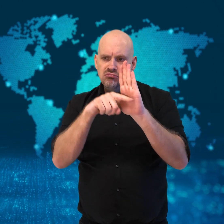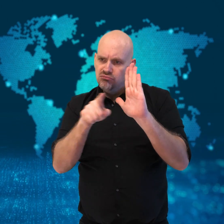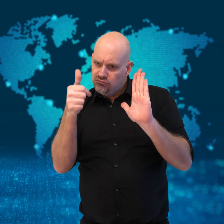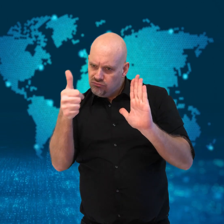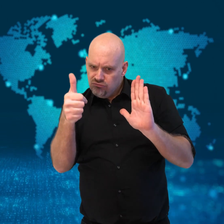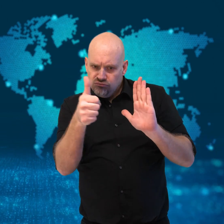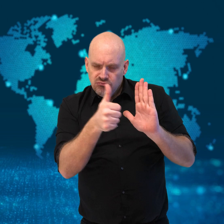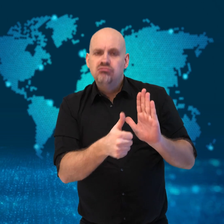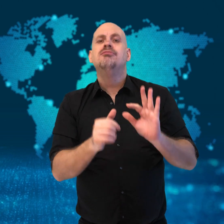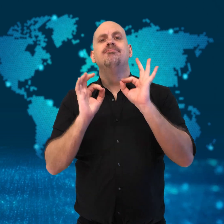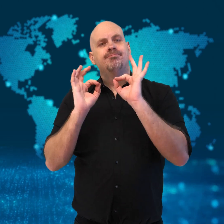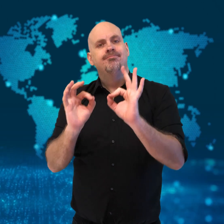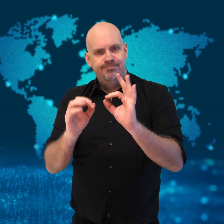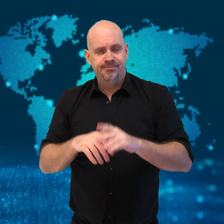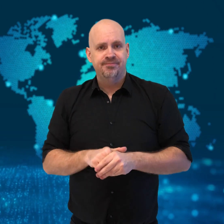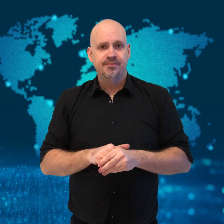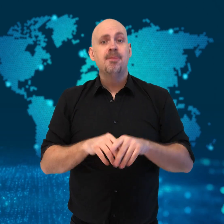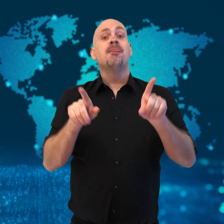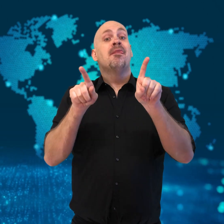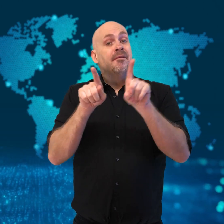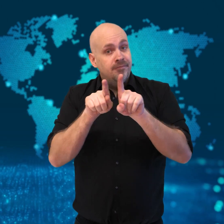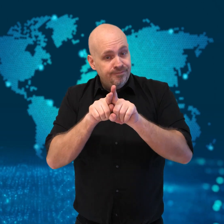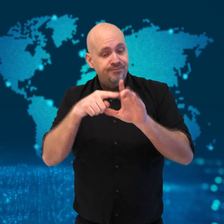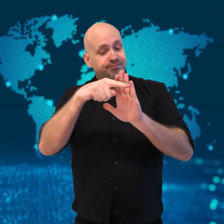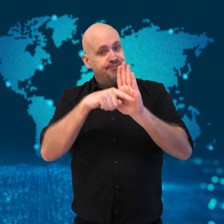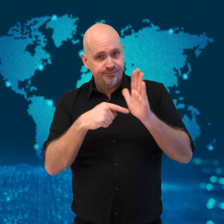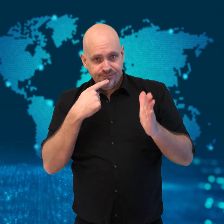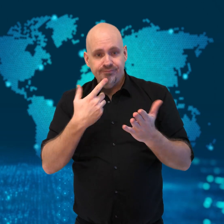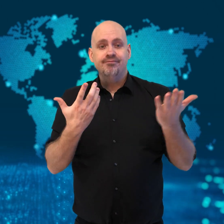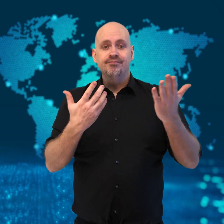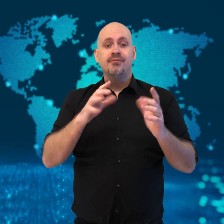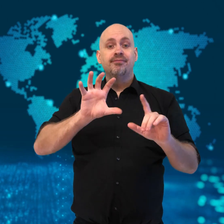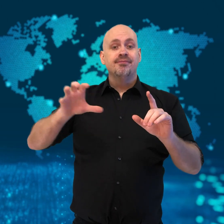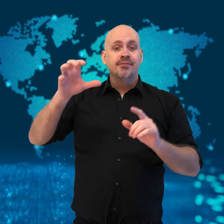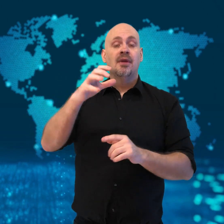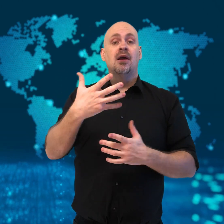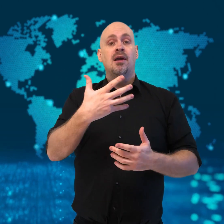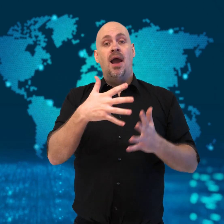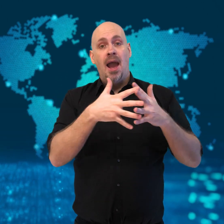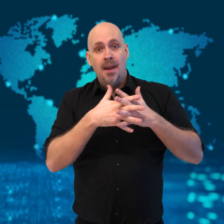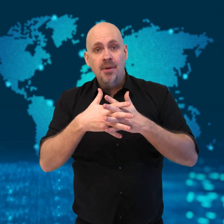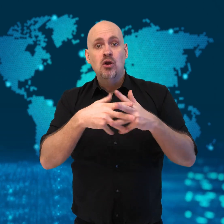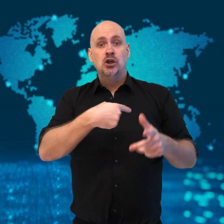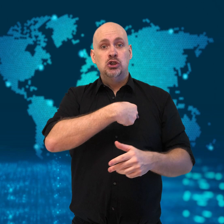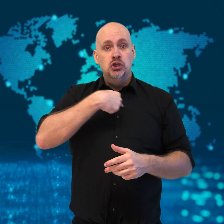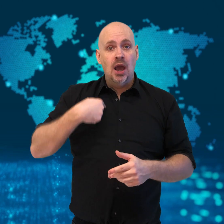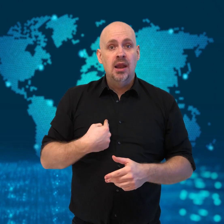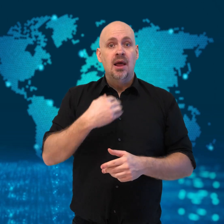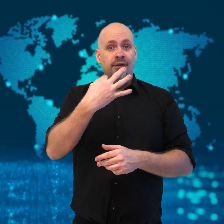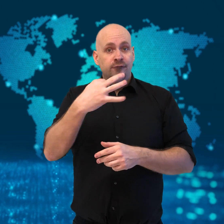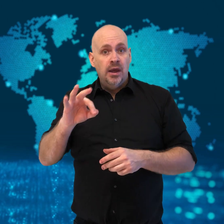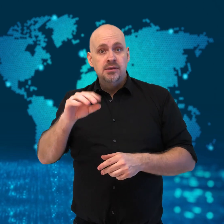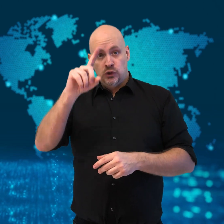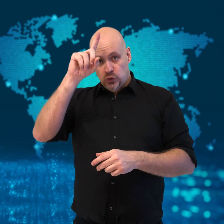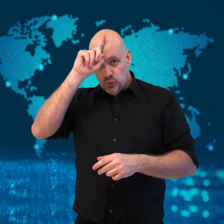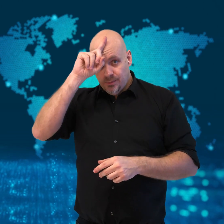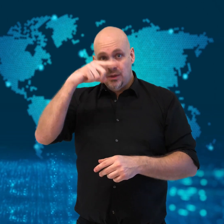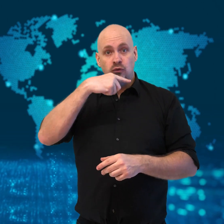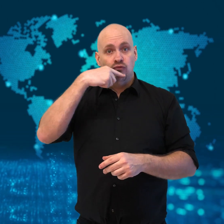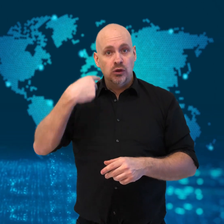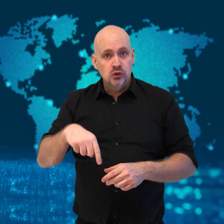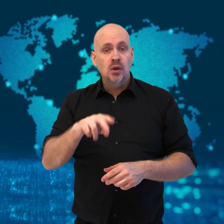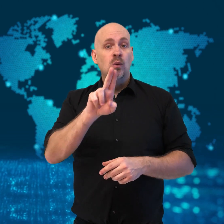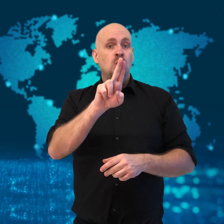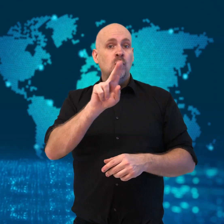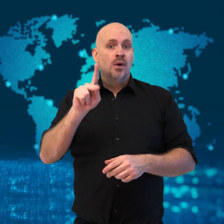Germany, Russia, and the UK lifted economic sanctions against Iran.